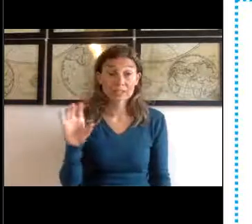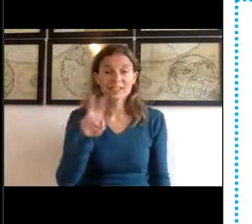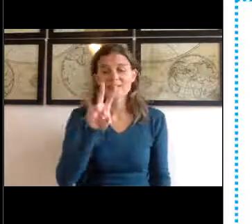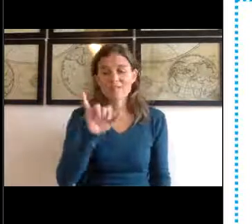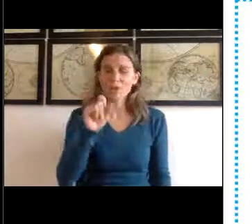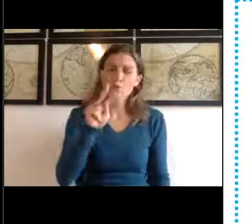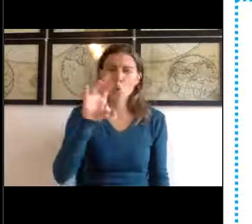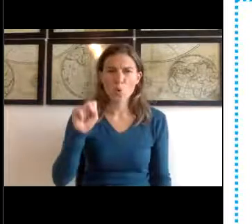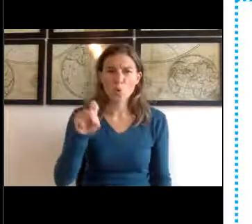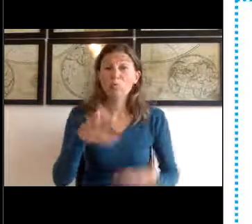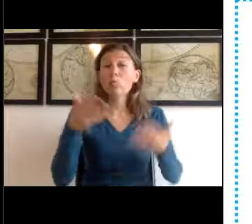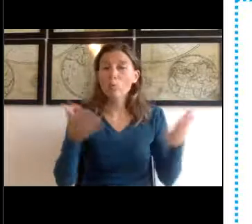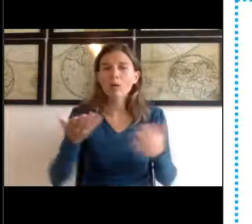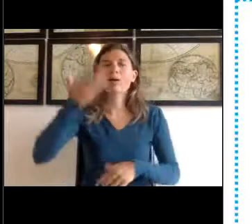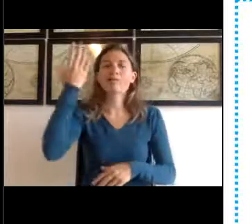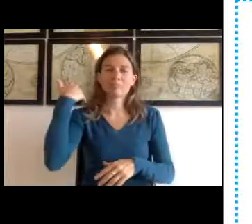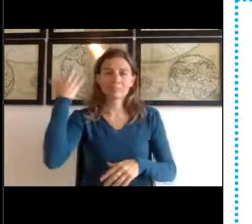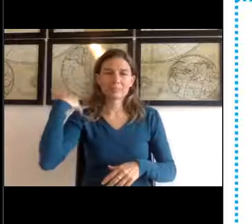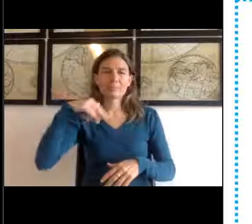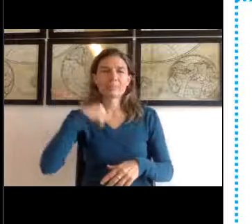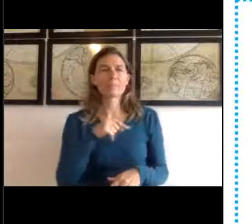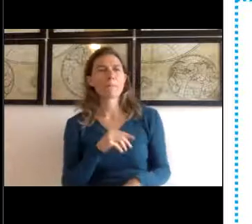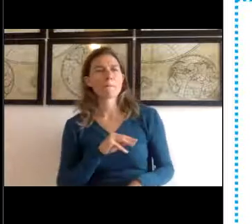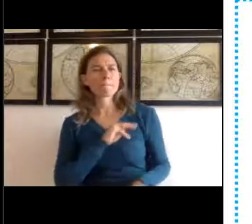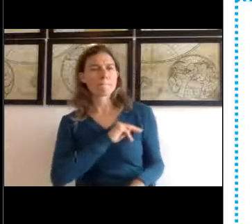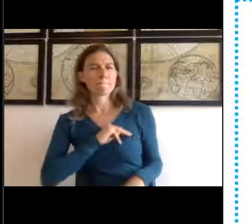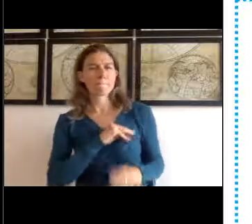and lay missionaries to support the Irish mission overseas.